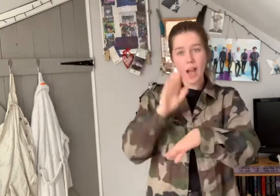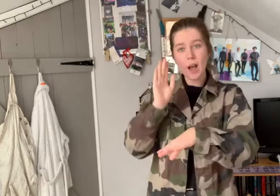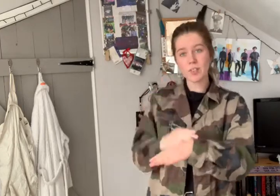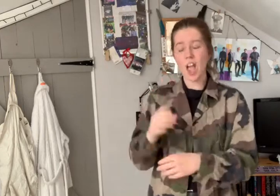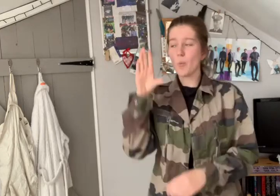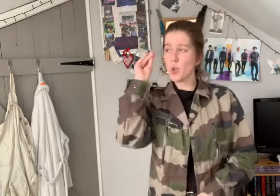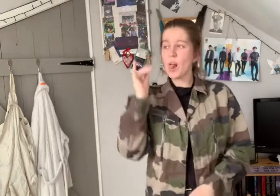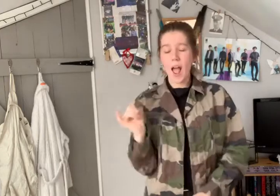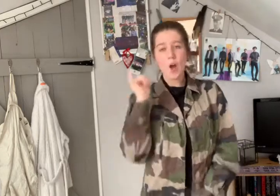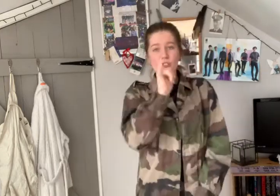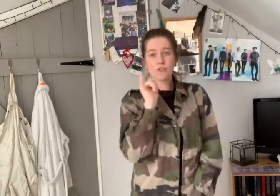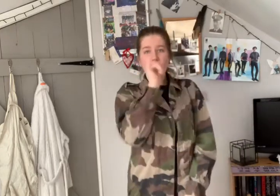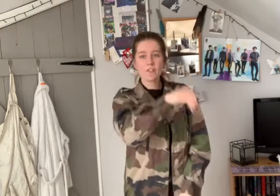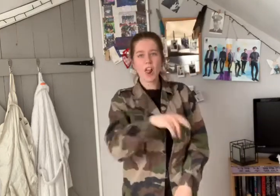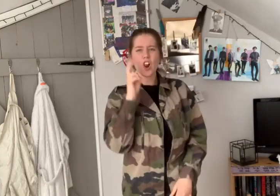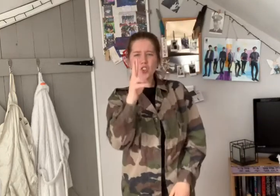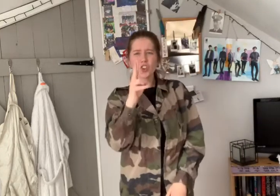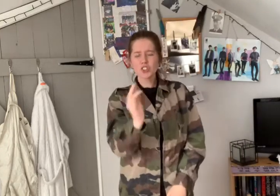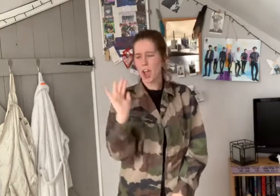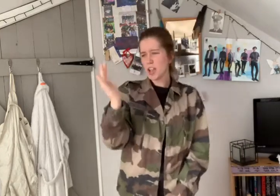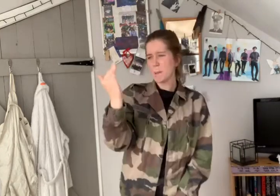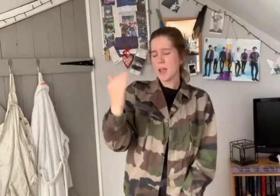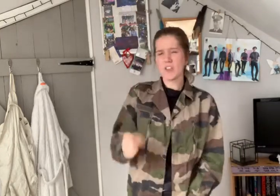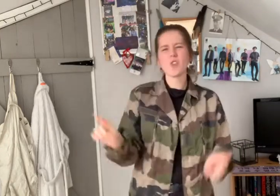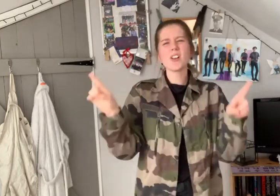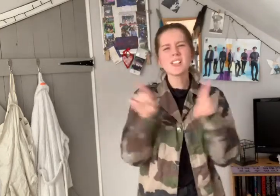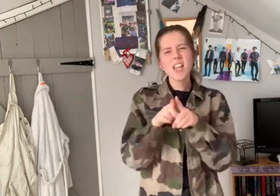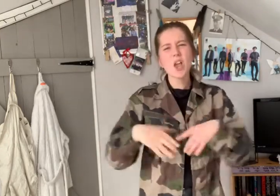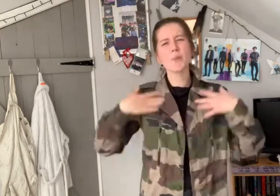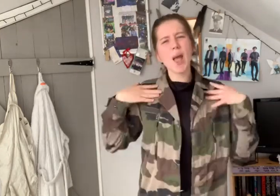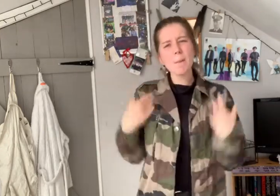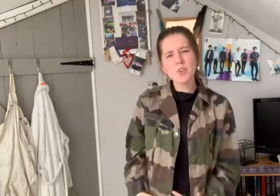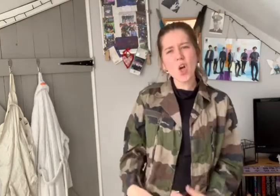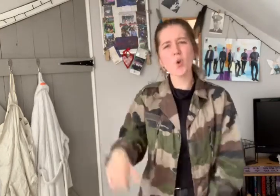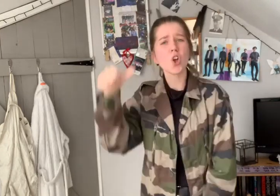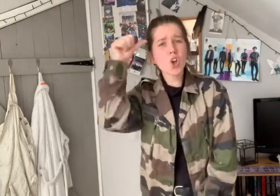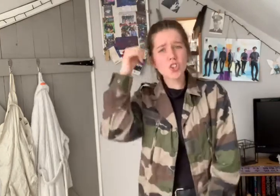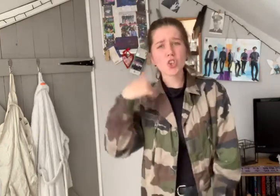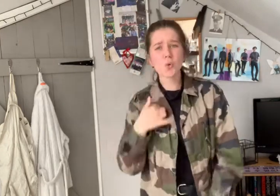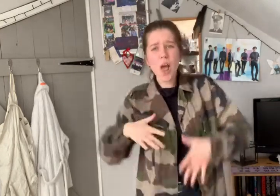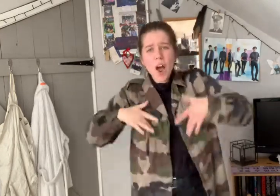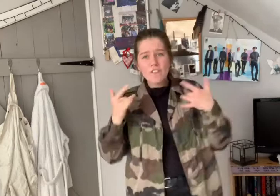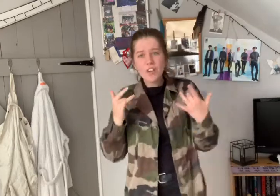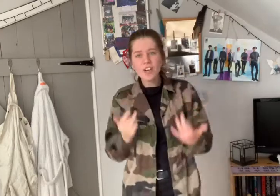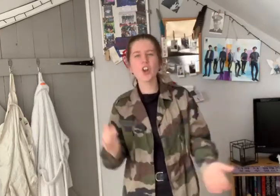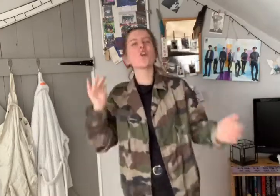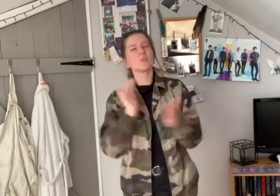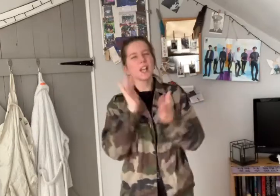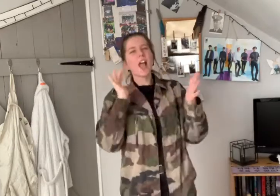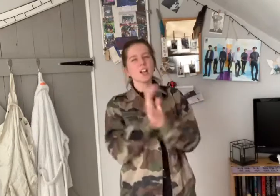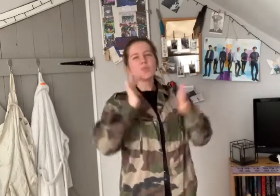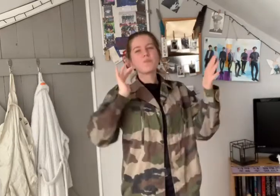We learnt how to fly Go look at your mirror Same damn clothes You know how we feel Damn happy